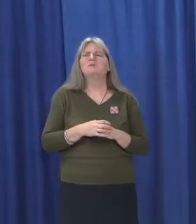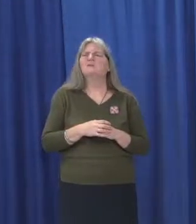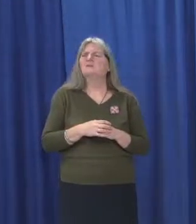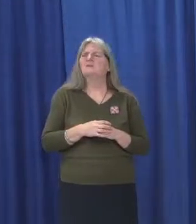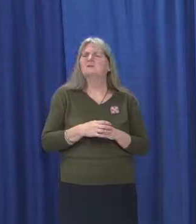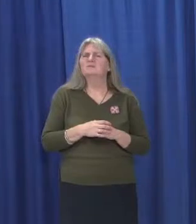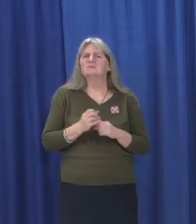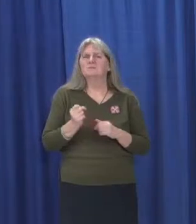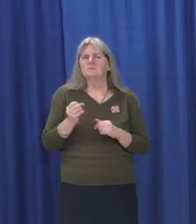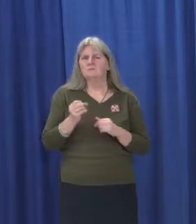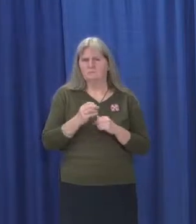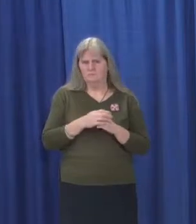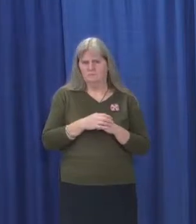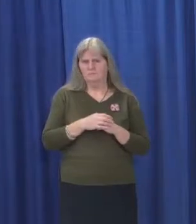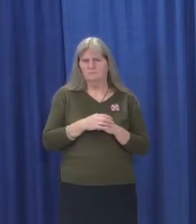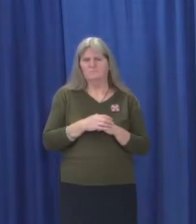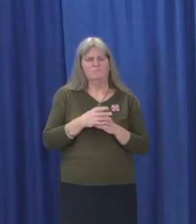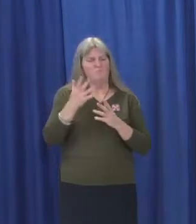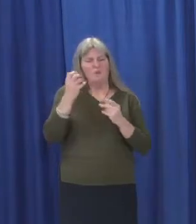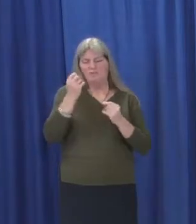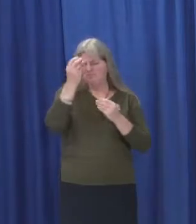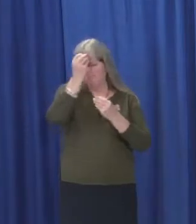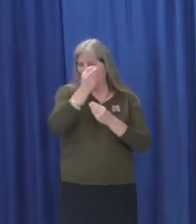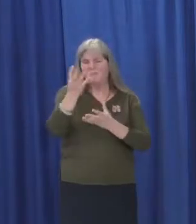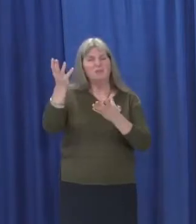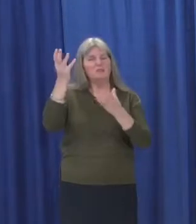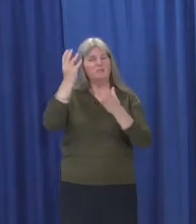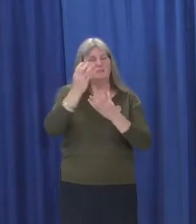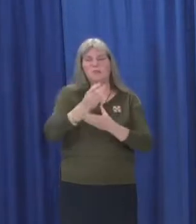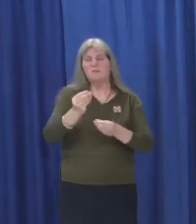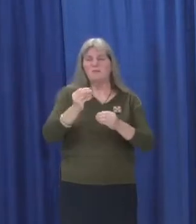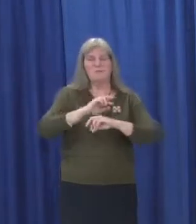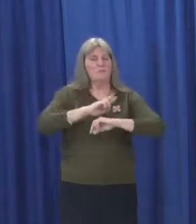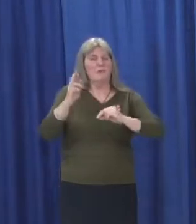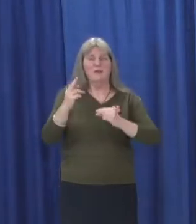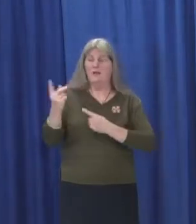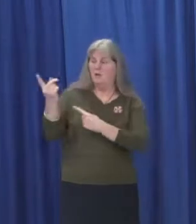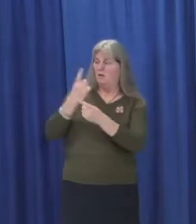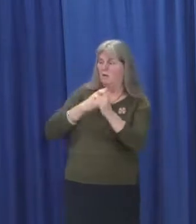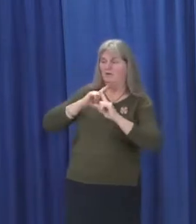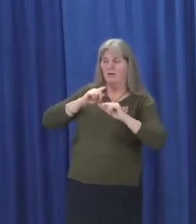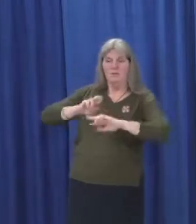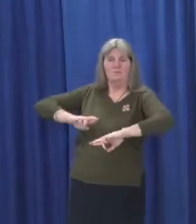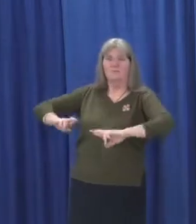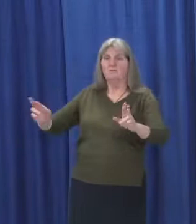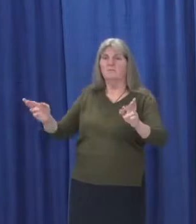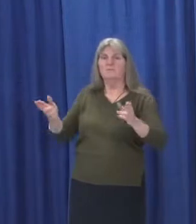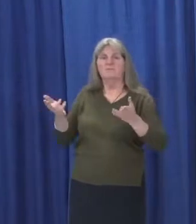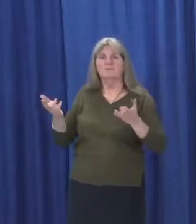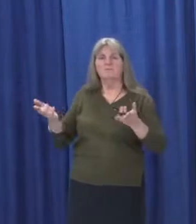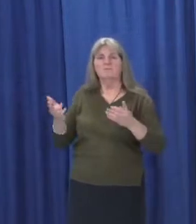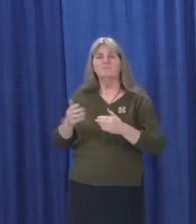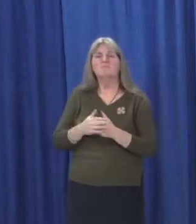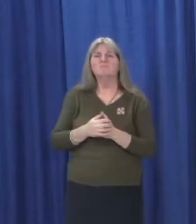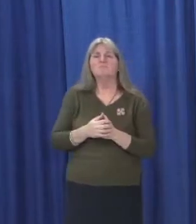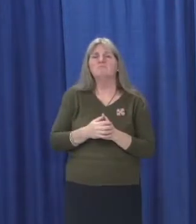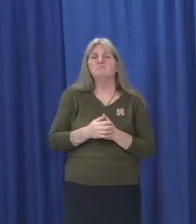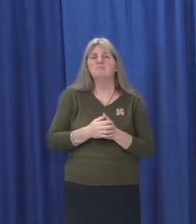keeping the information flowing and keeping ourselves available are some of the ways we can